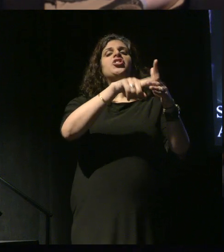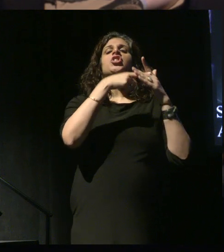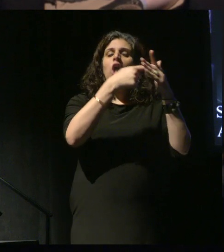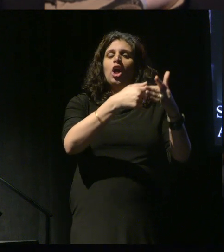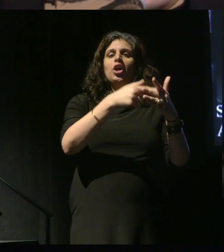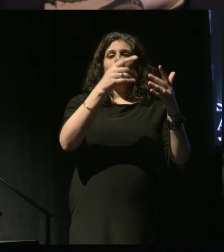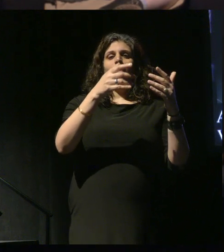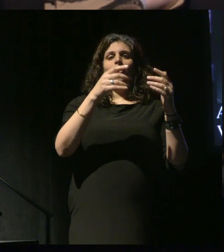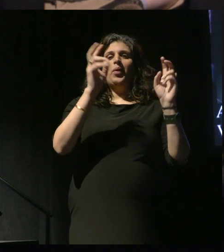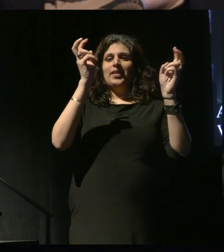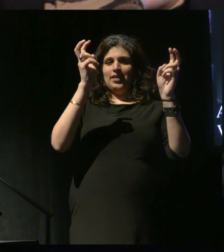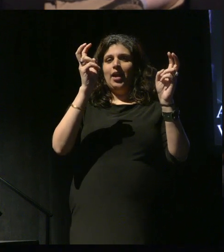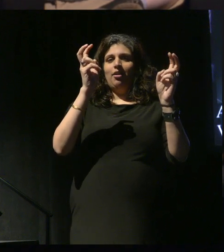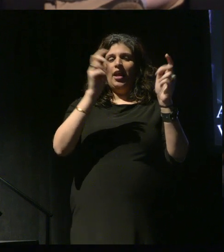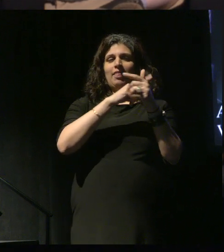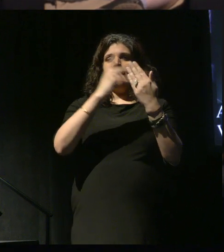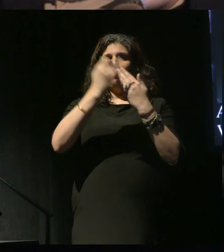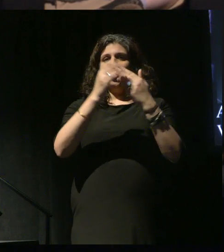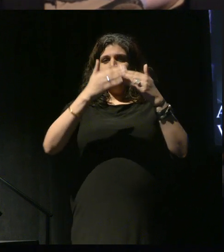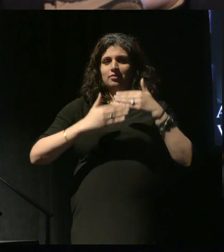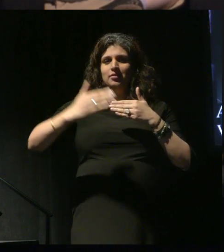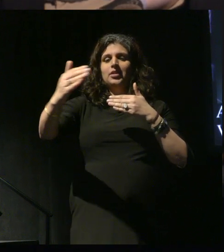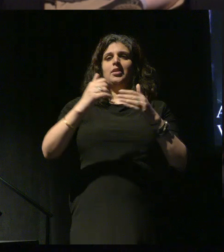there's a project that has to come after this title, it was the reverse with this book.